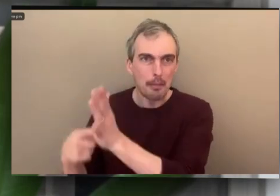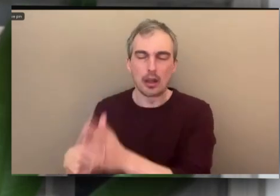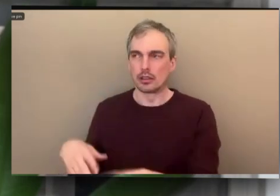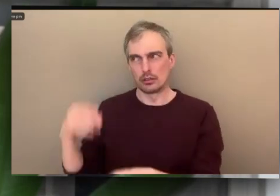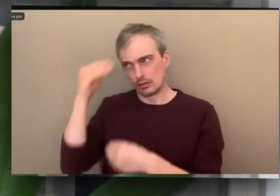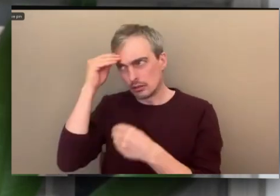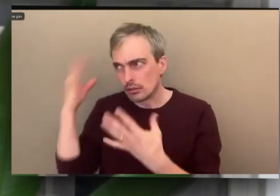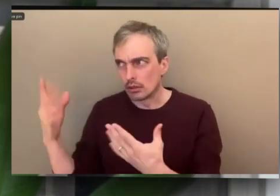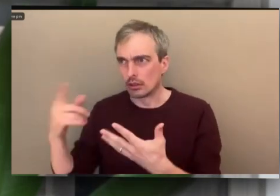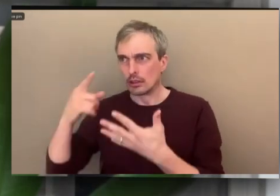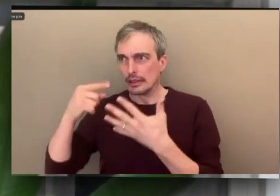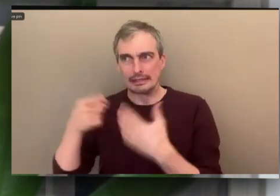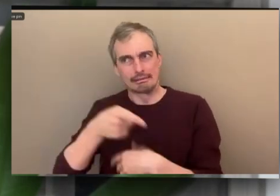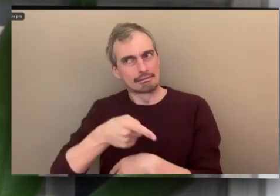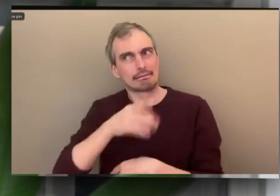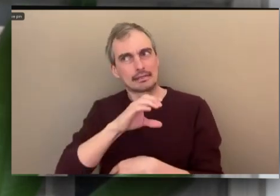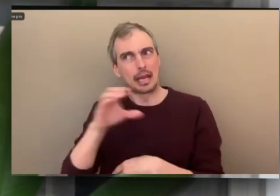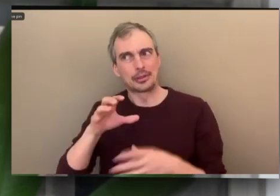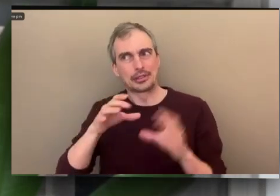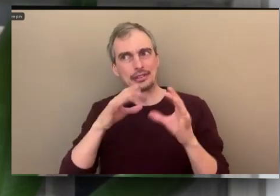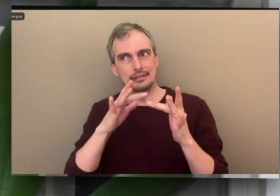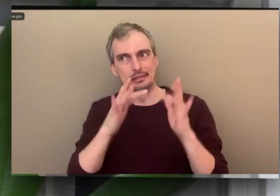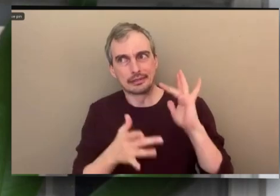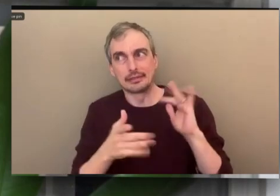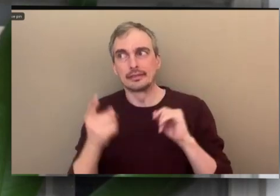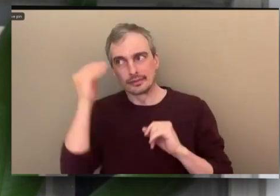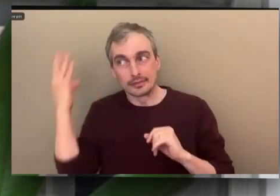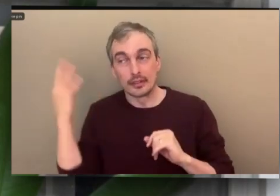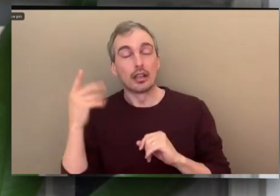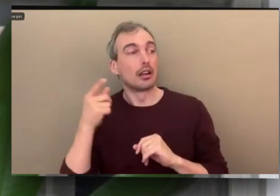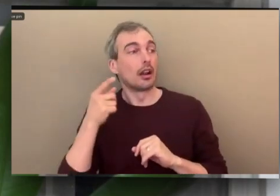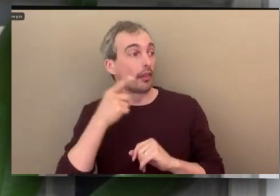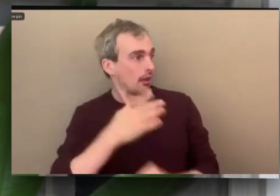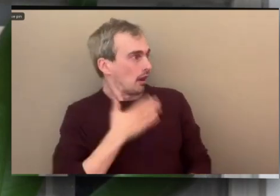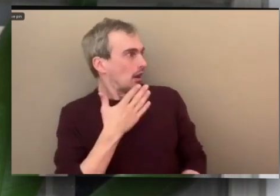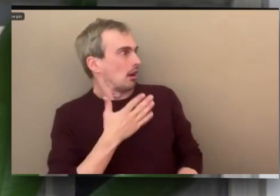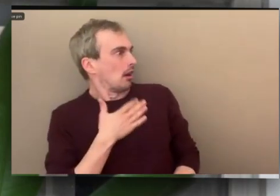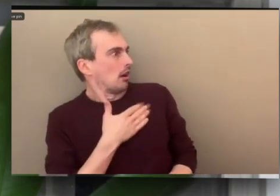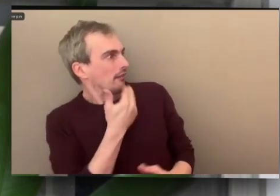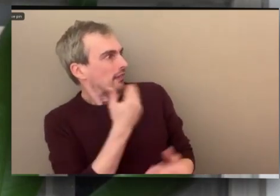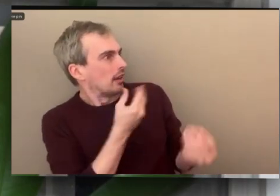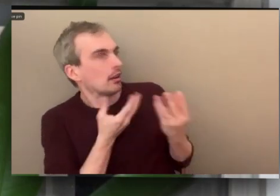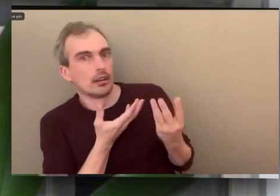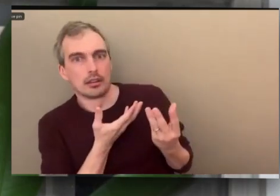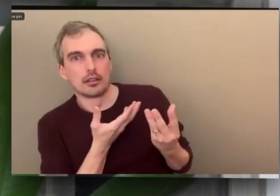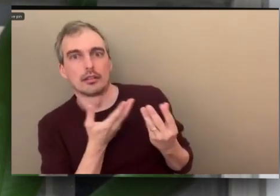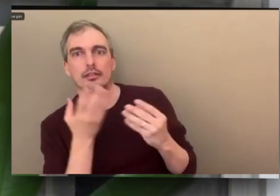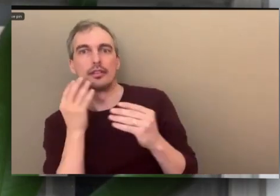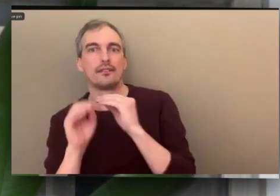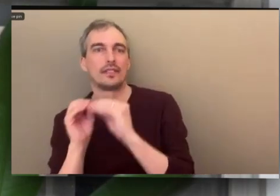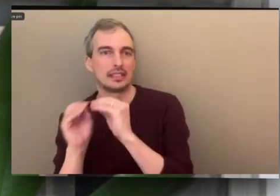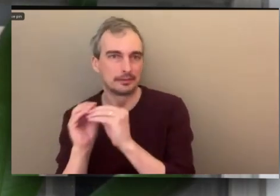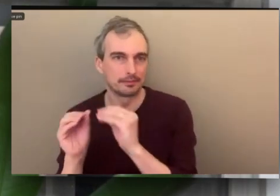I share that piece of that -- and I'm hoping that's answering that question. It's on our digital platform. It's on our network.